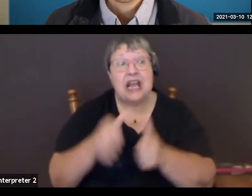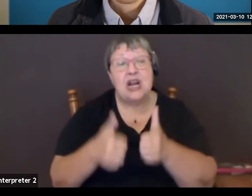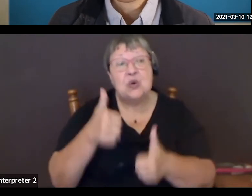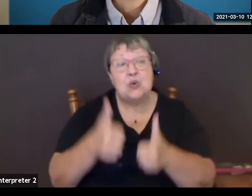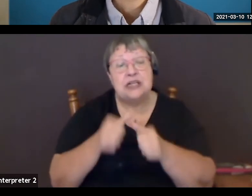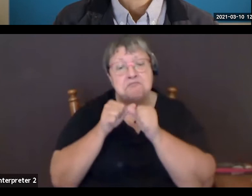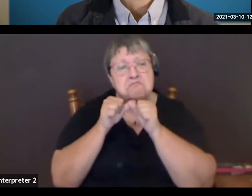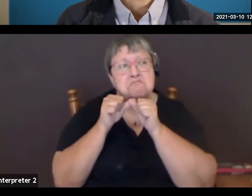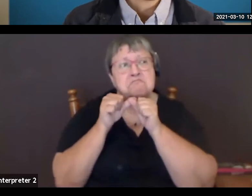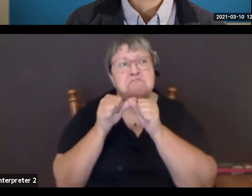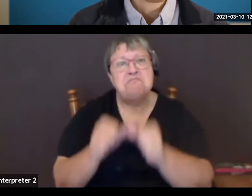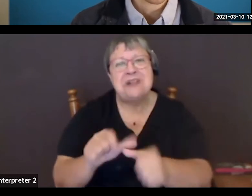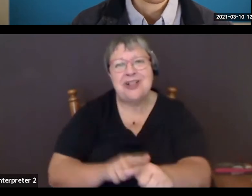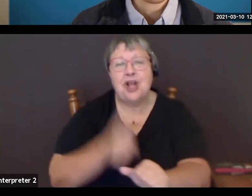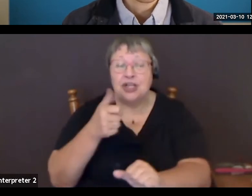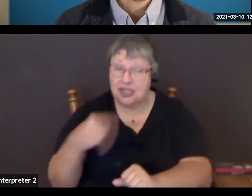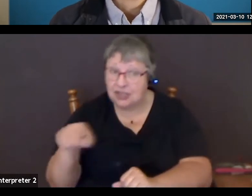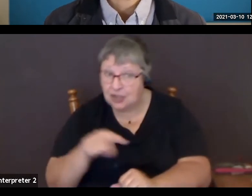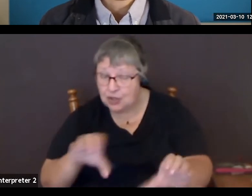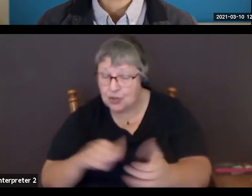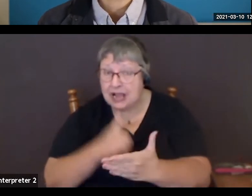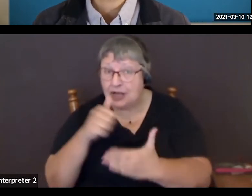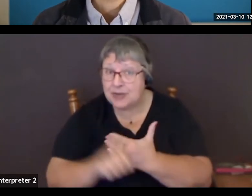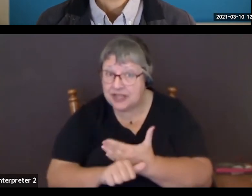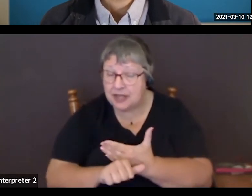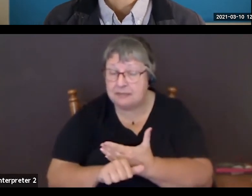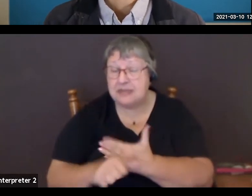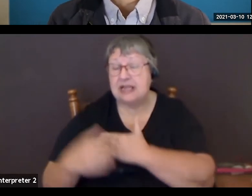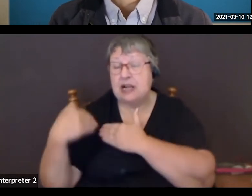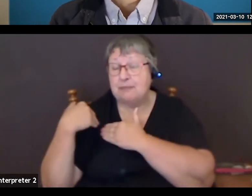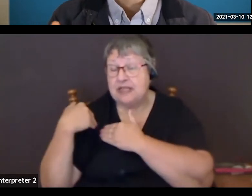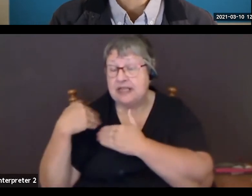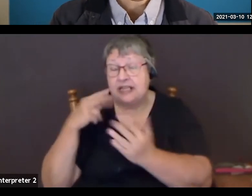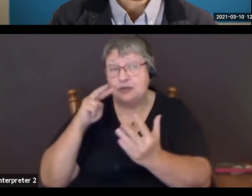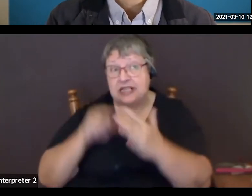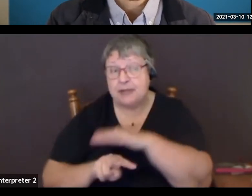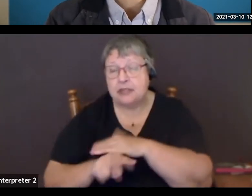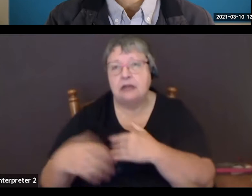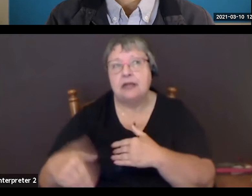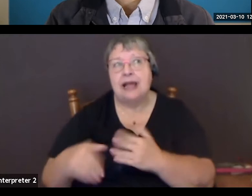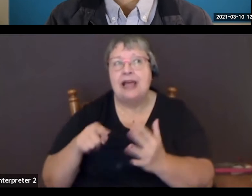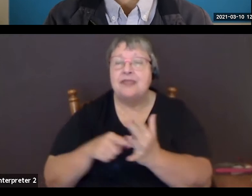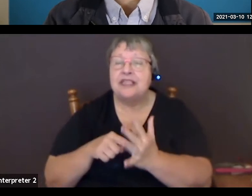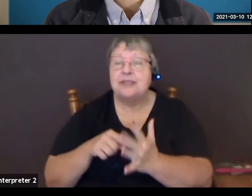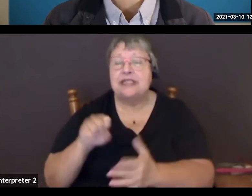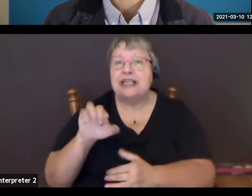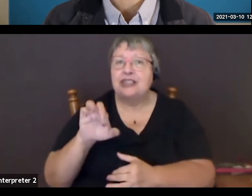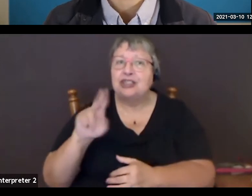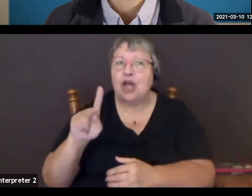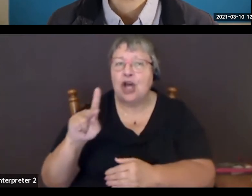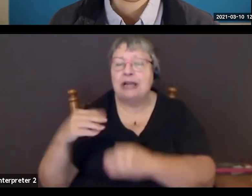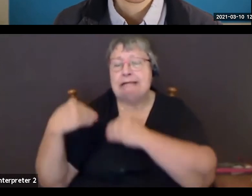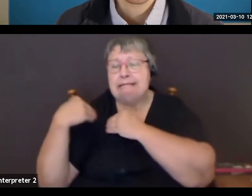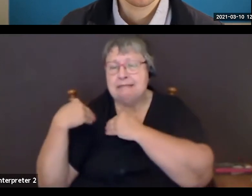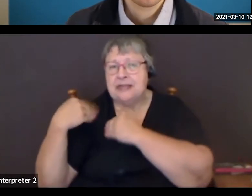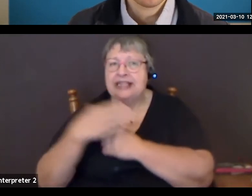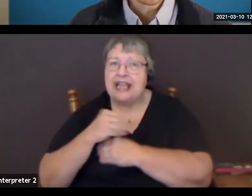For those of you who do algorithm accountability and transparency. This was a sock accountability and transparency system.